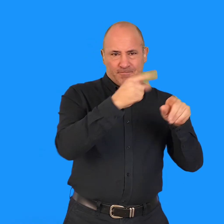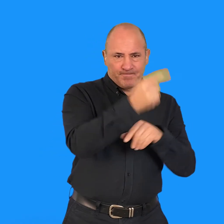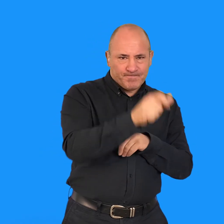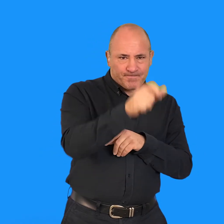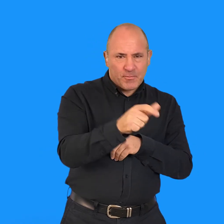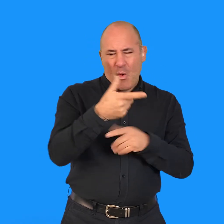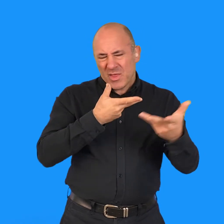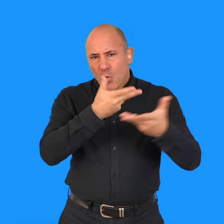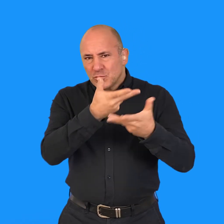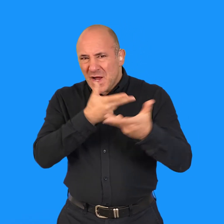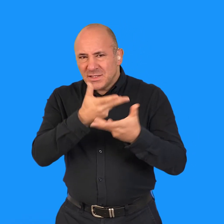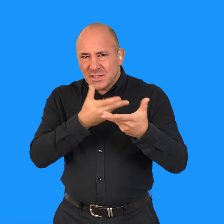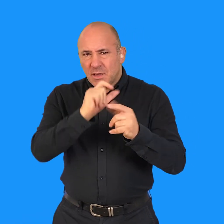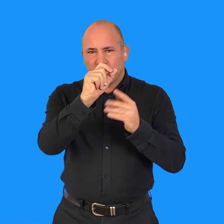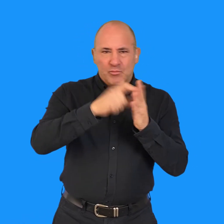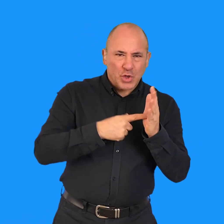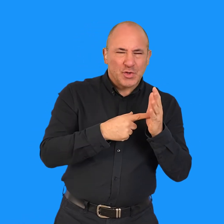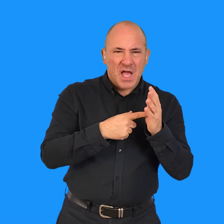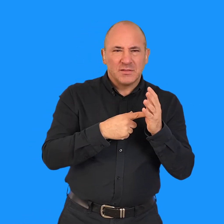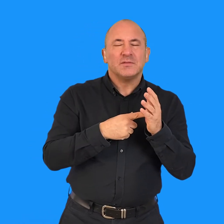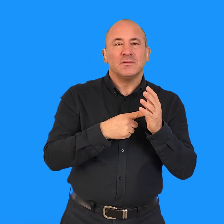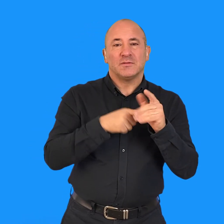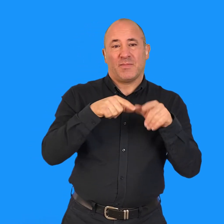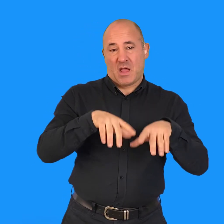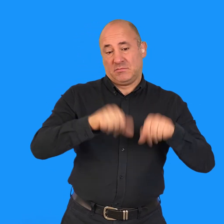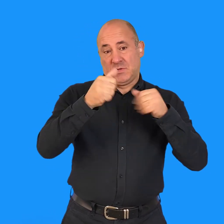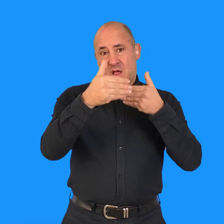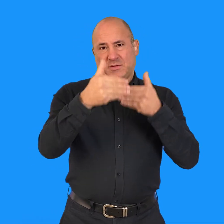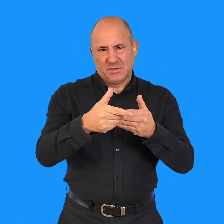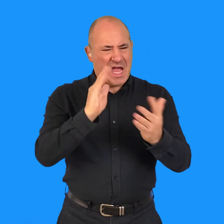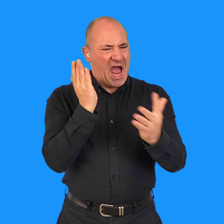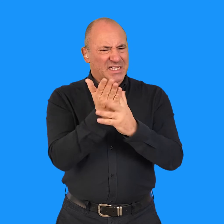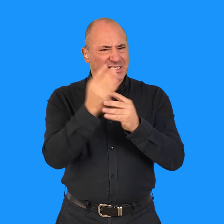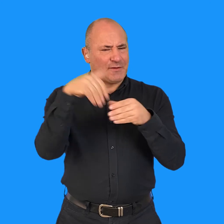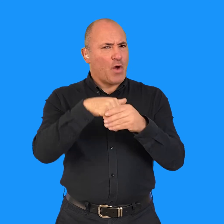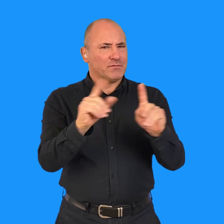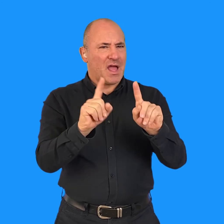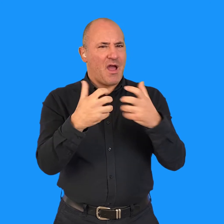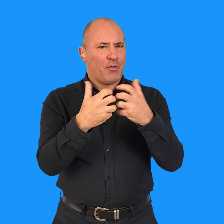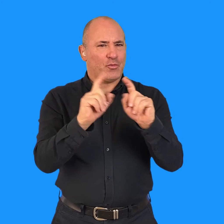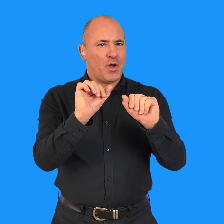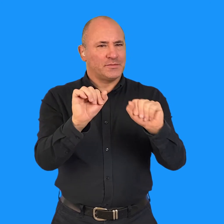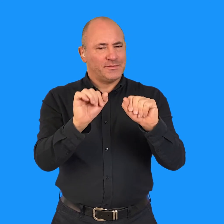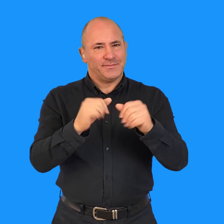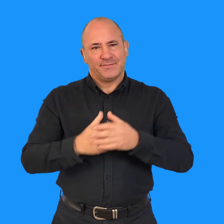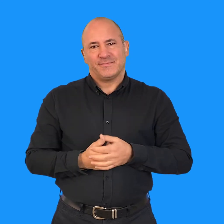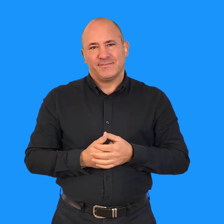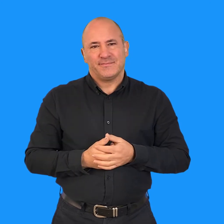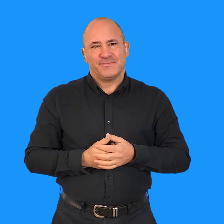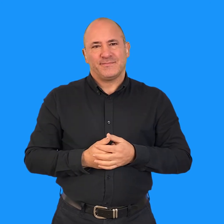and also negotiating with artists, their project, how does access factor in at that stage?